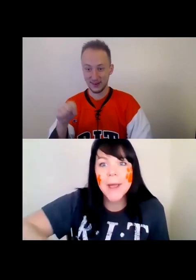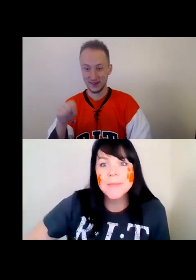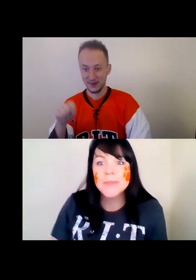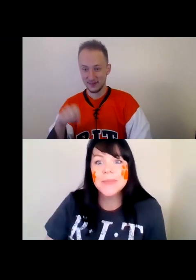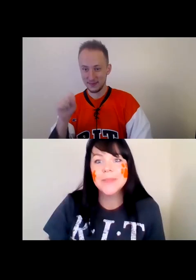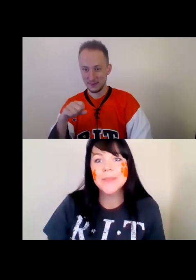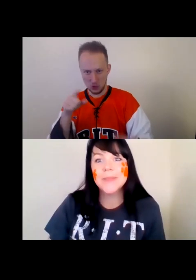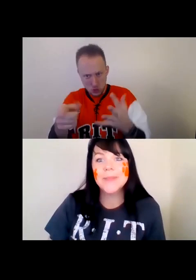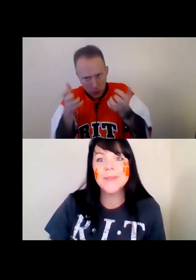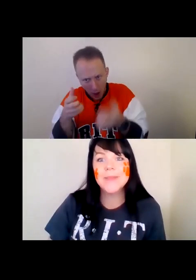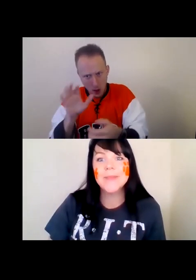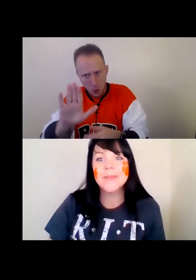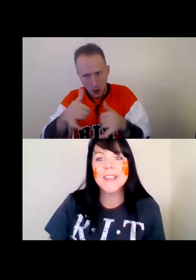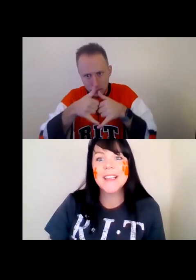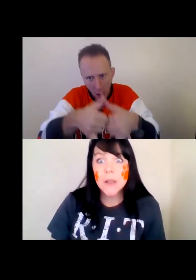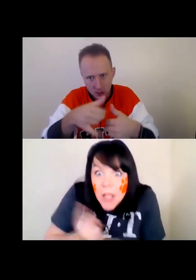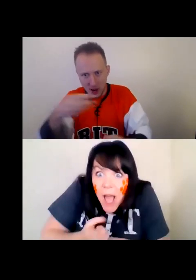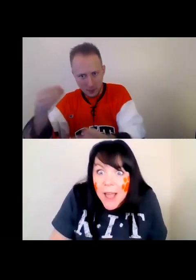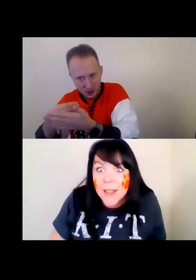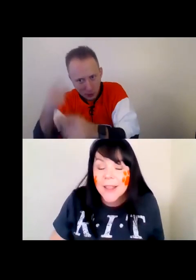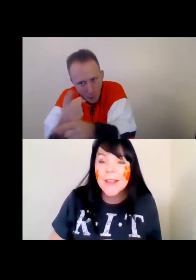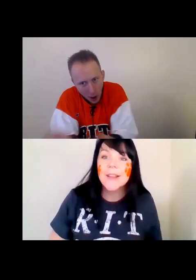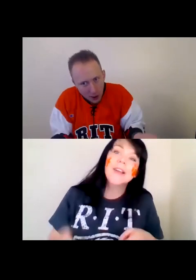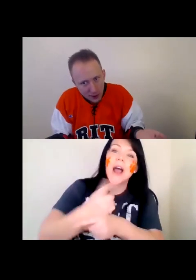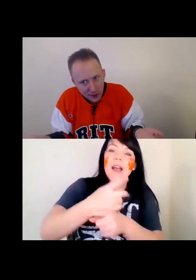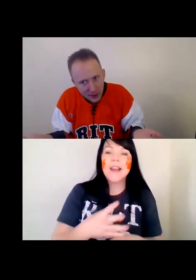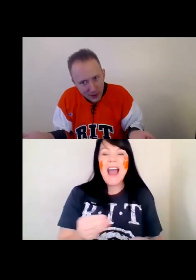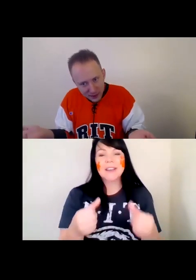Matt: I mean, you want your prize and money, right? It is worth it.